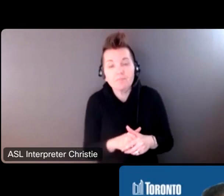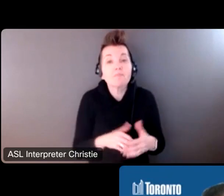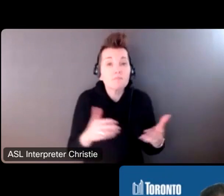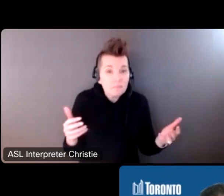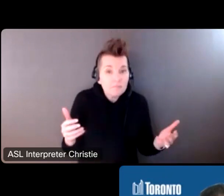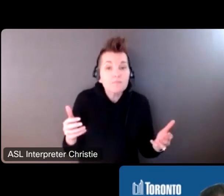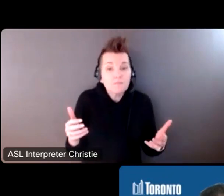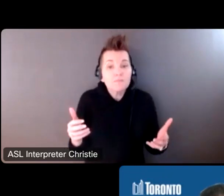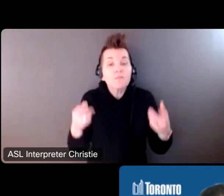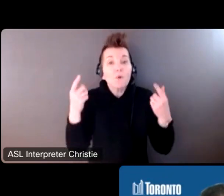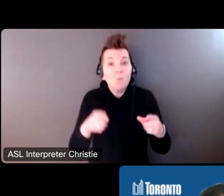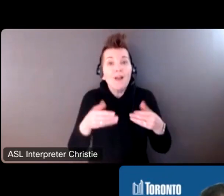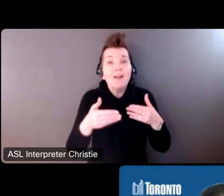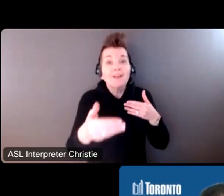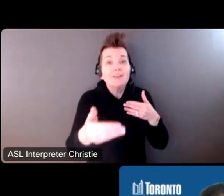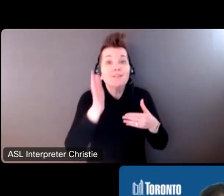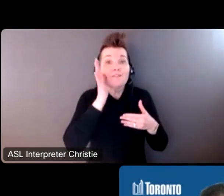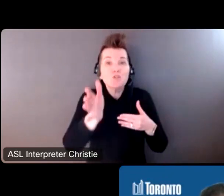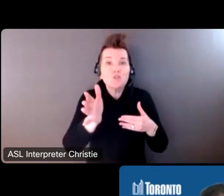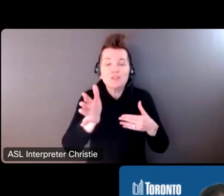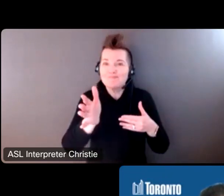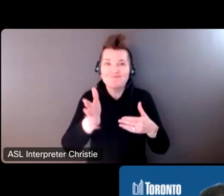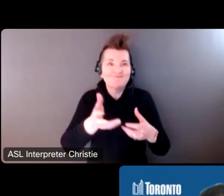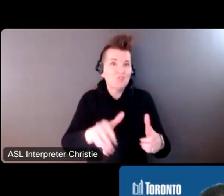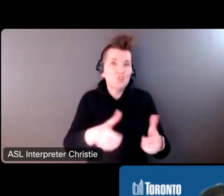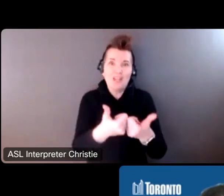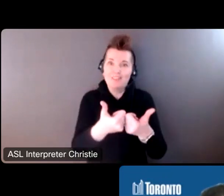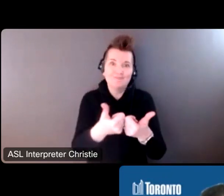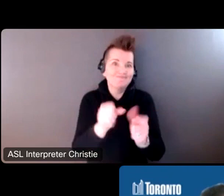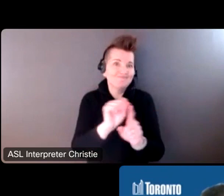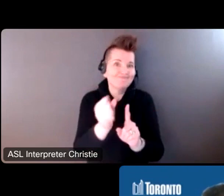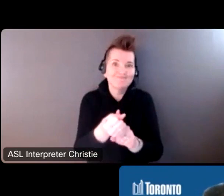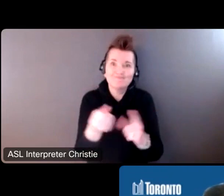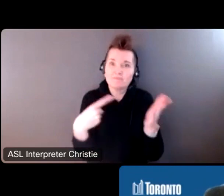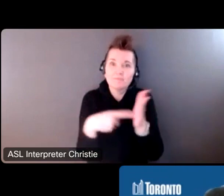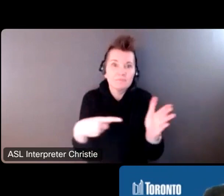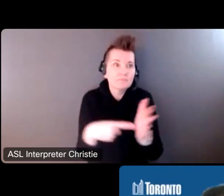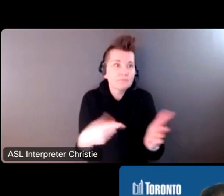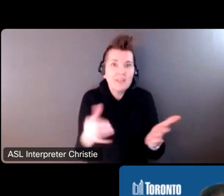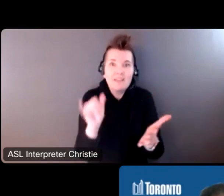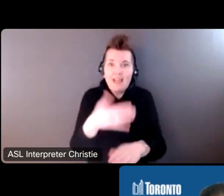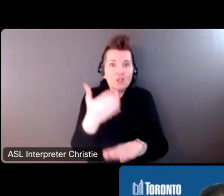very difficult situations whereby the nature of construction means there's no way we can